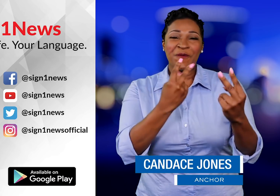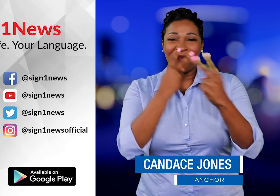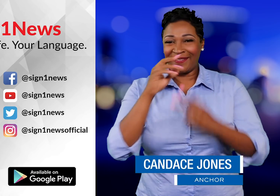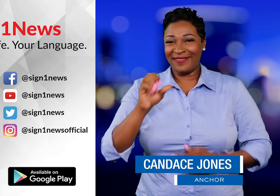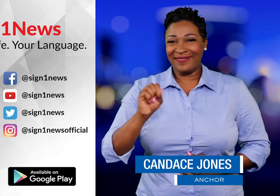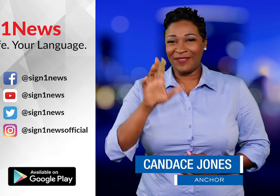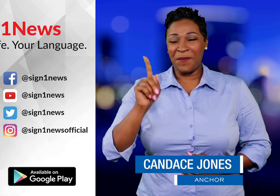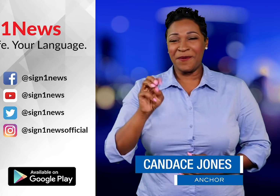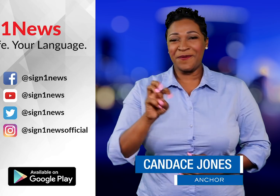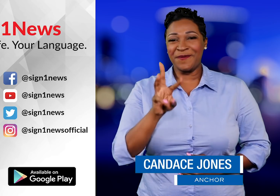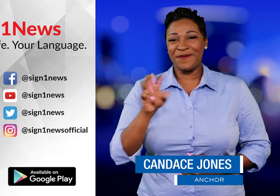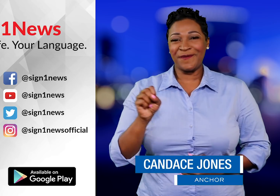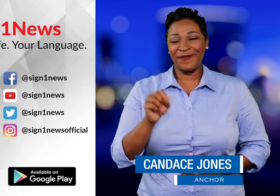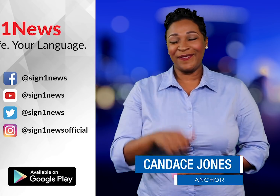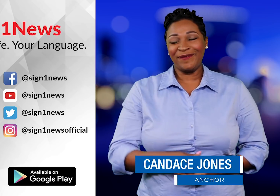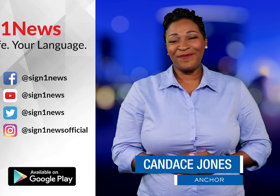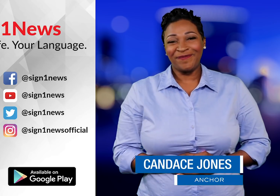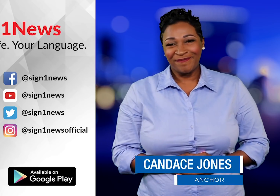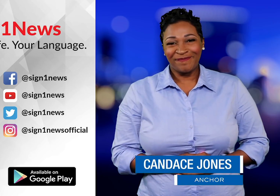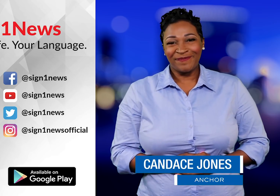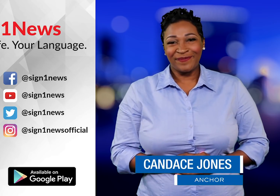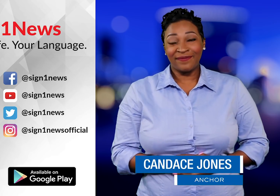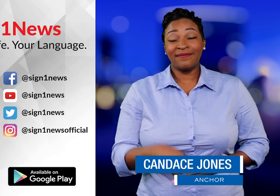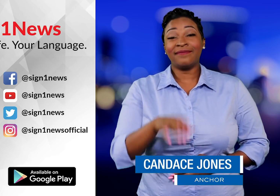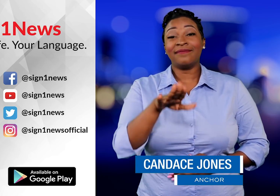Thank you for watching Sign1News.